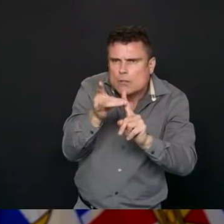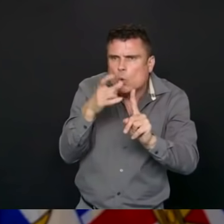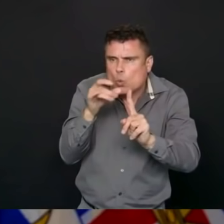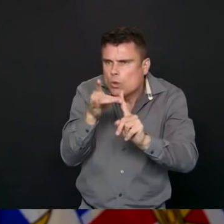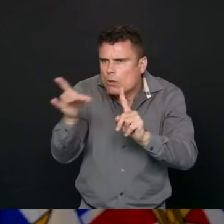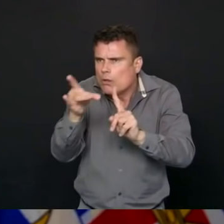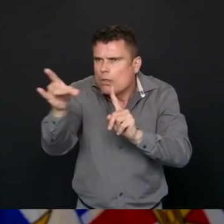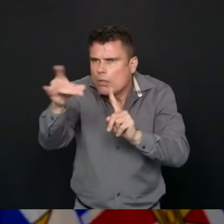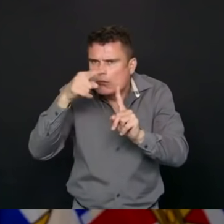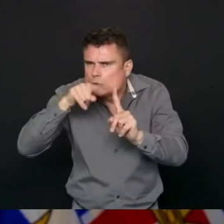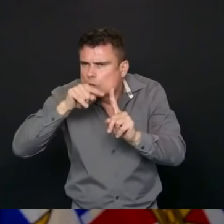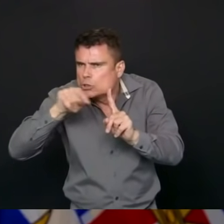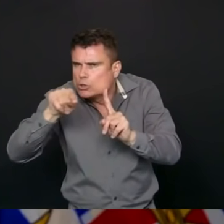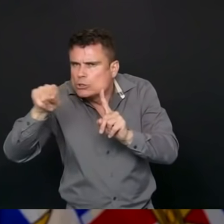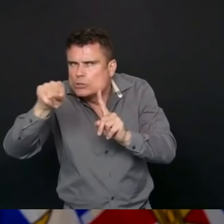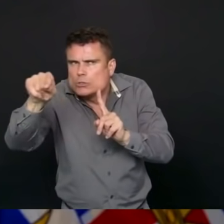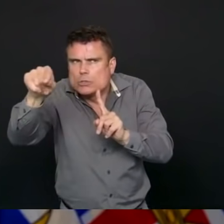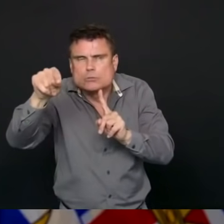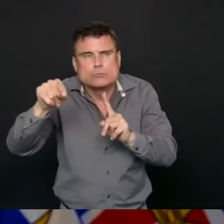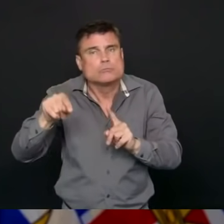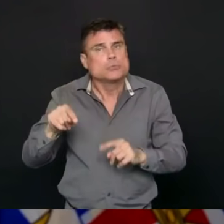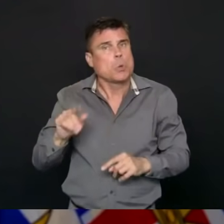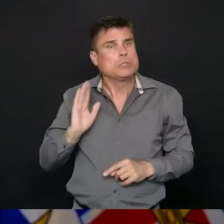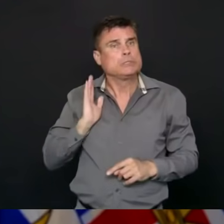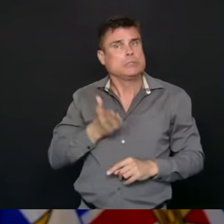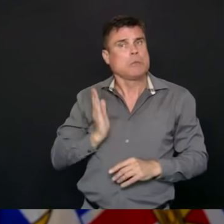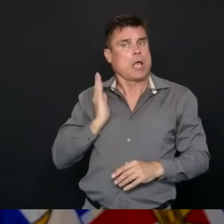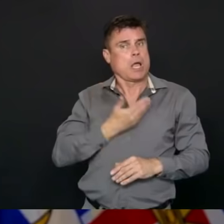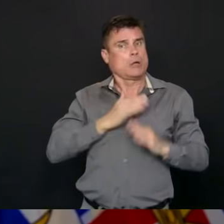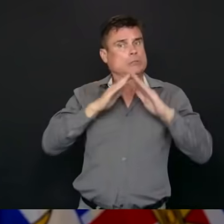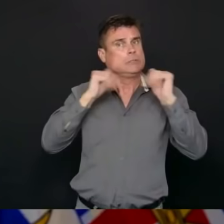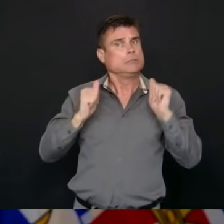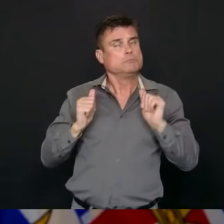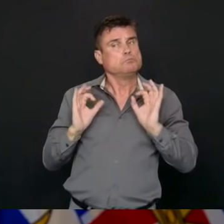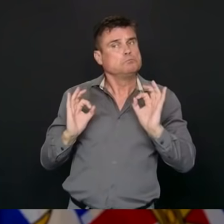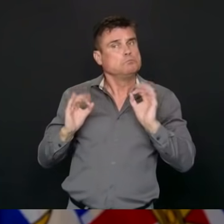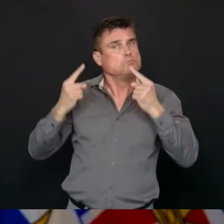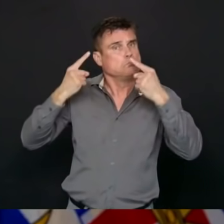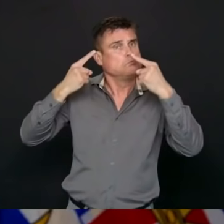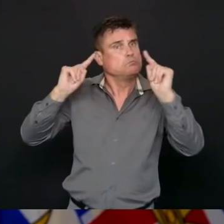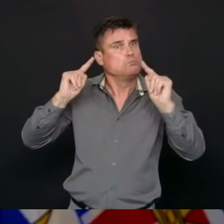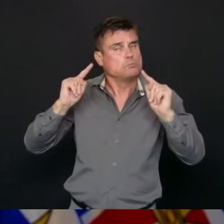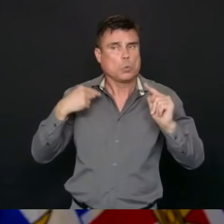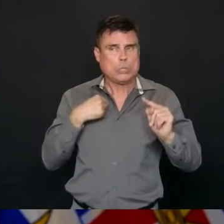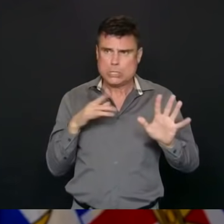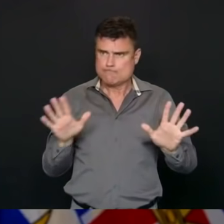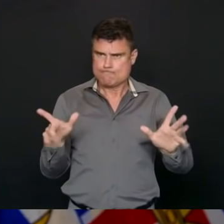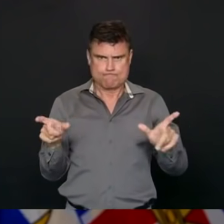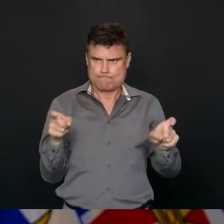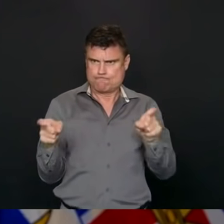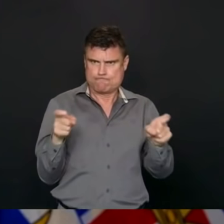to the importance of early detection that our system is working. We are finding people and we are able to manage them.